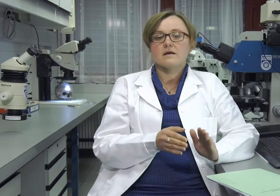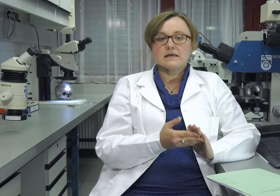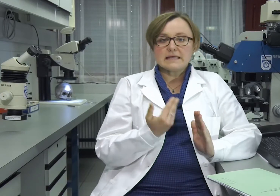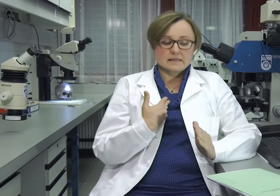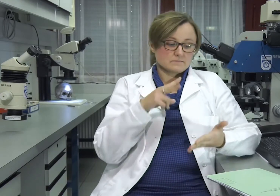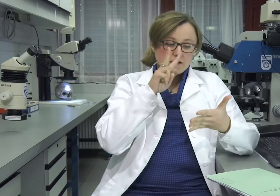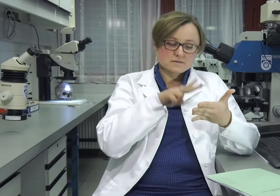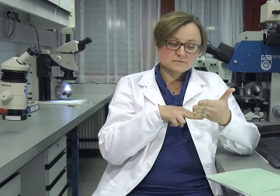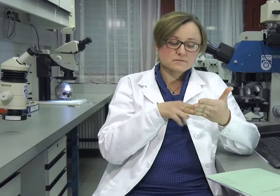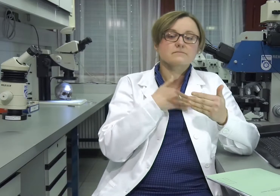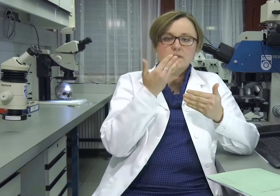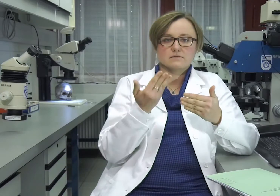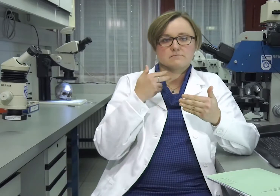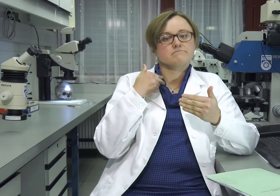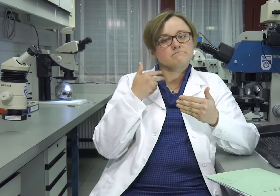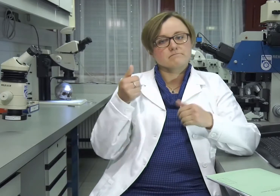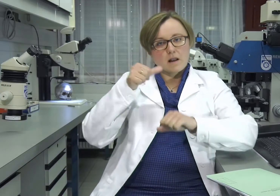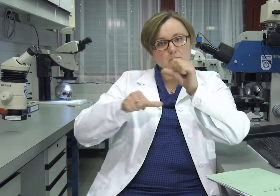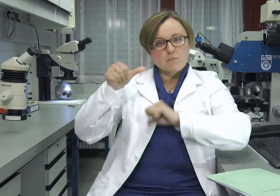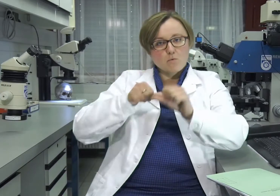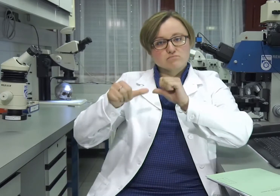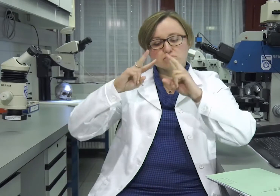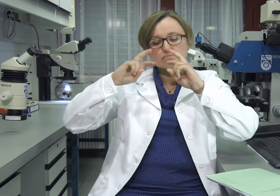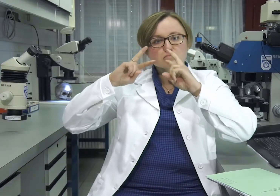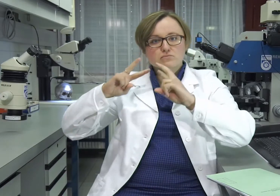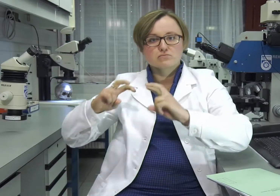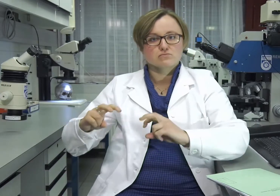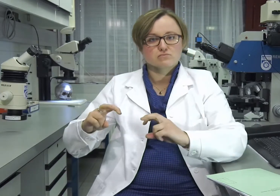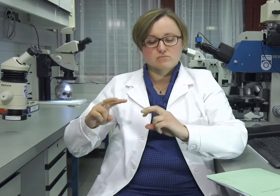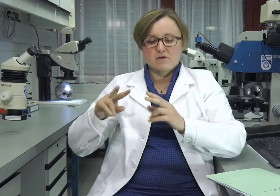I read the assignment, then I go to the laboratory and carry out various analyses.